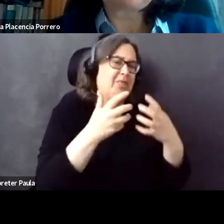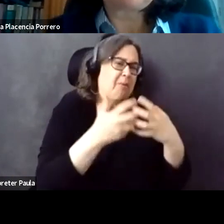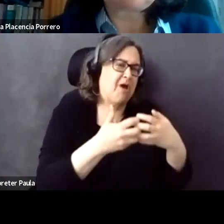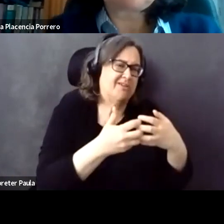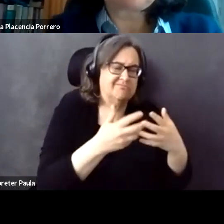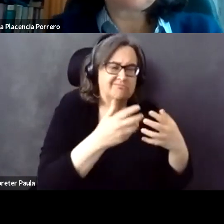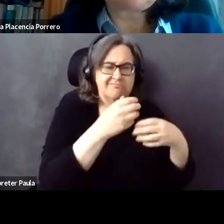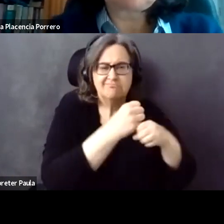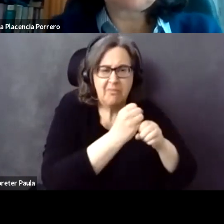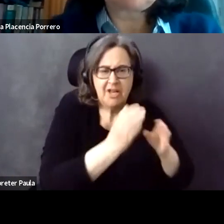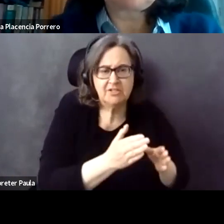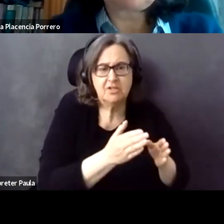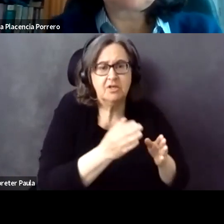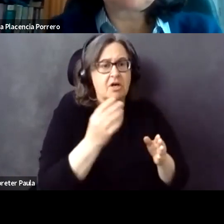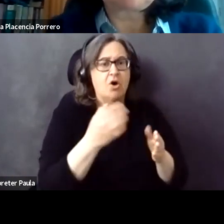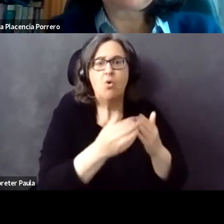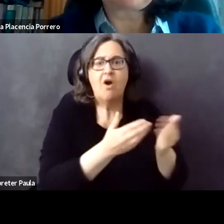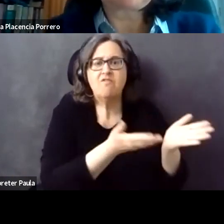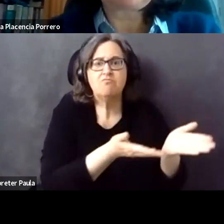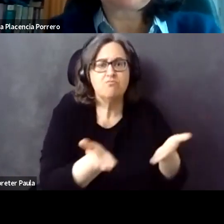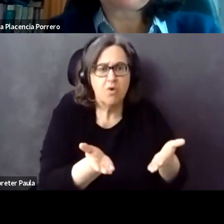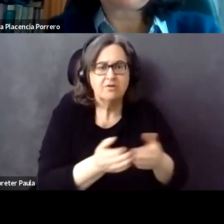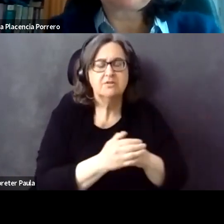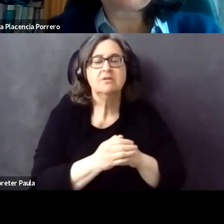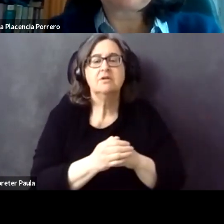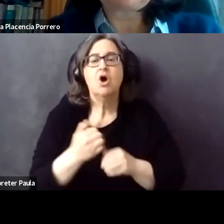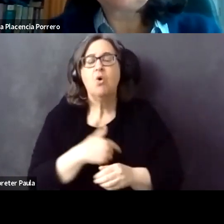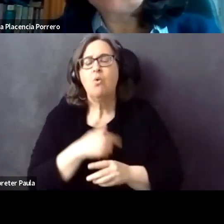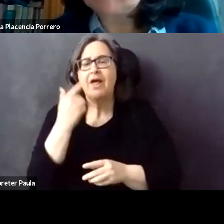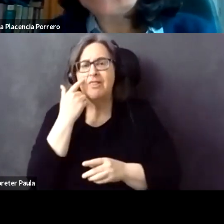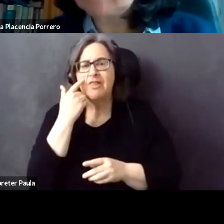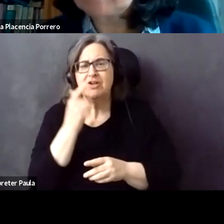the importer, we get pictures and the videos from the